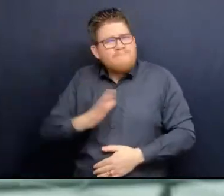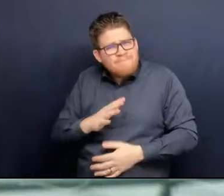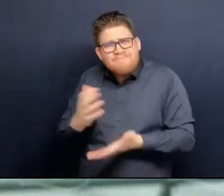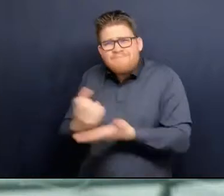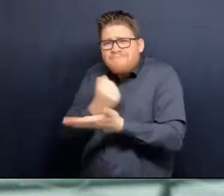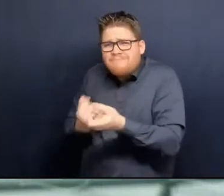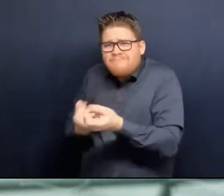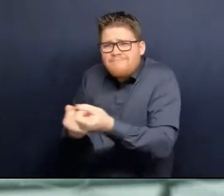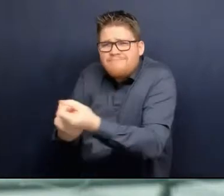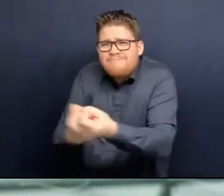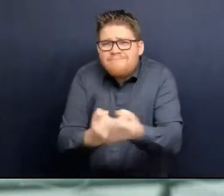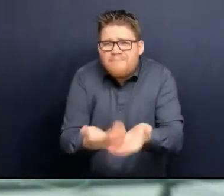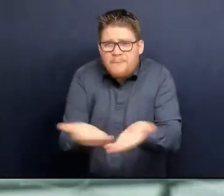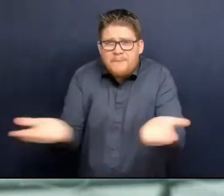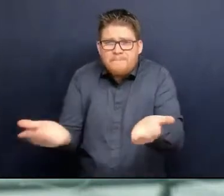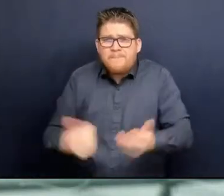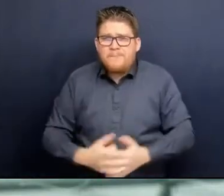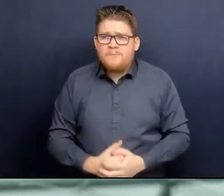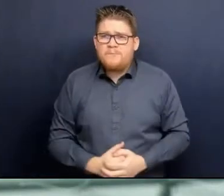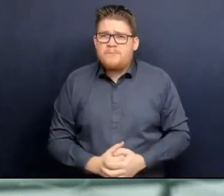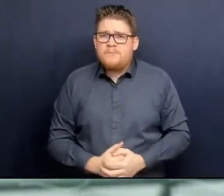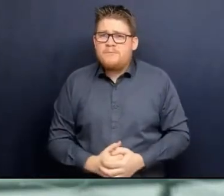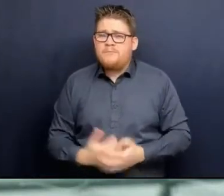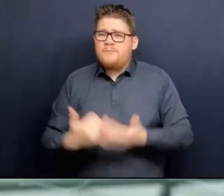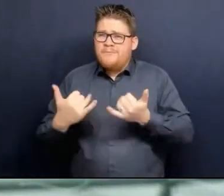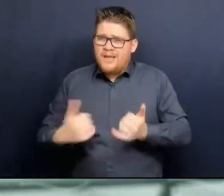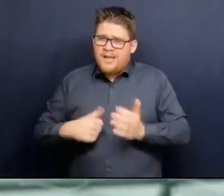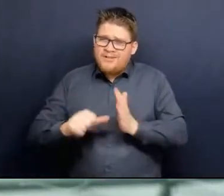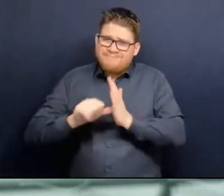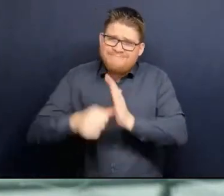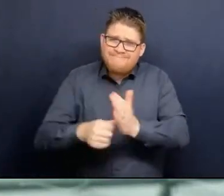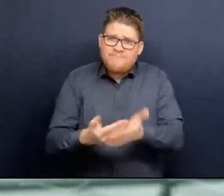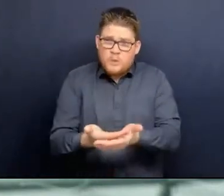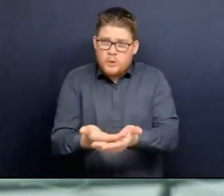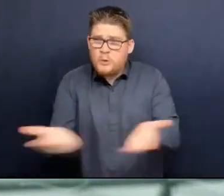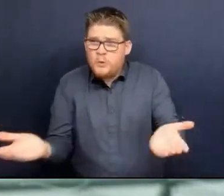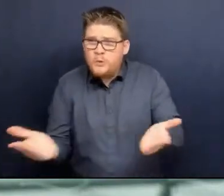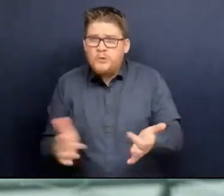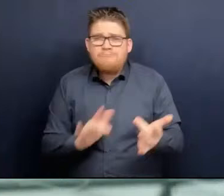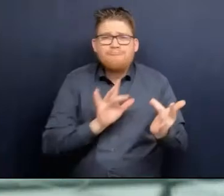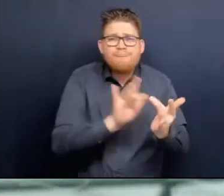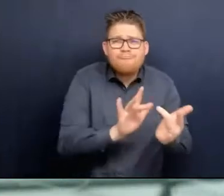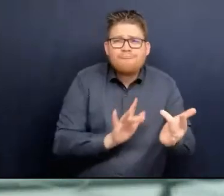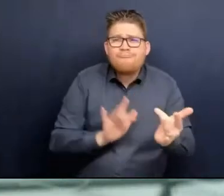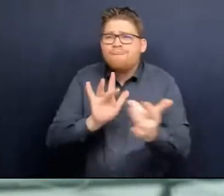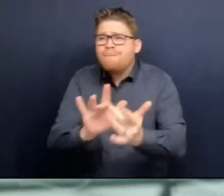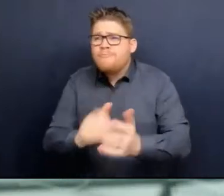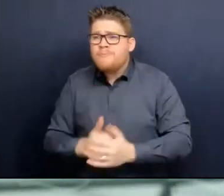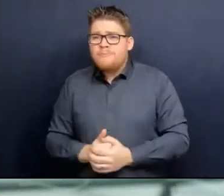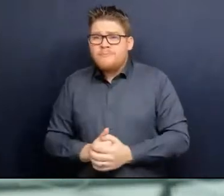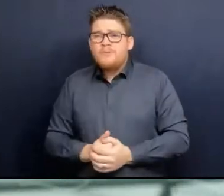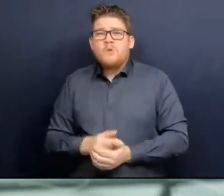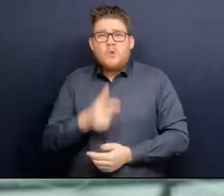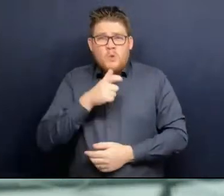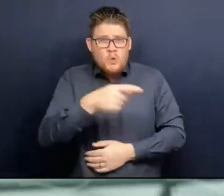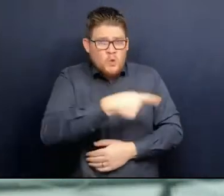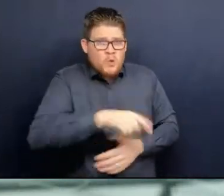us to now, with all of the uncertainty that we're facing to reach out and connect and support each other as we've been